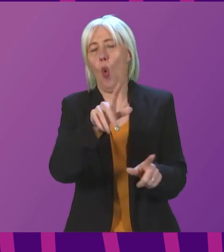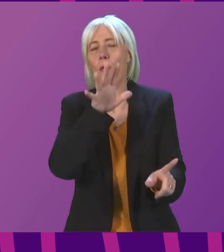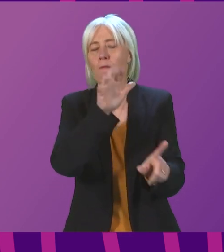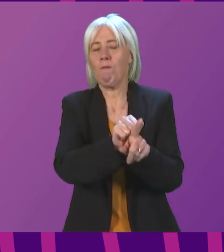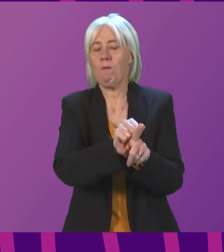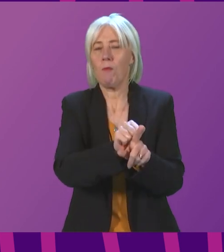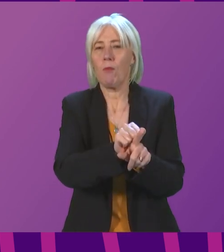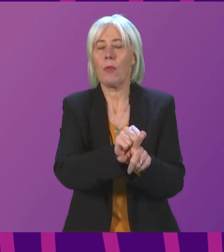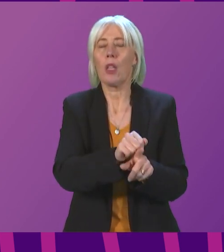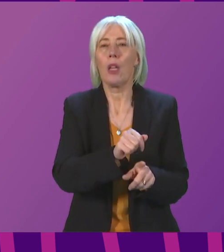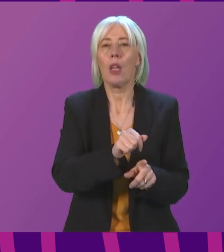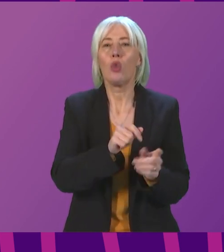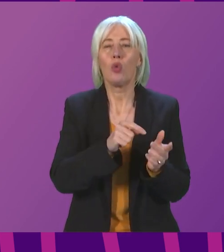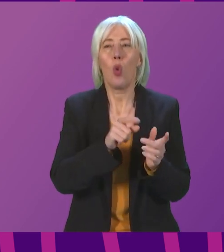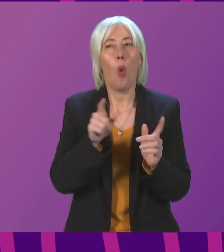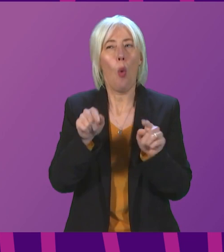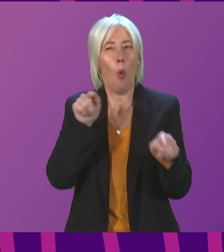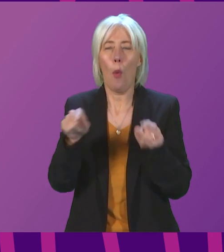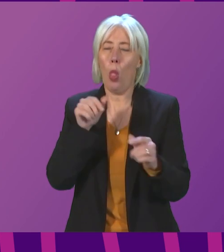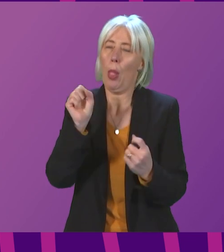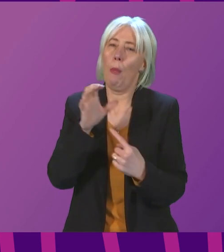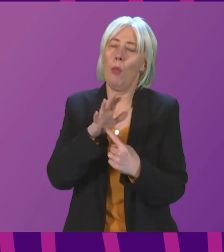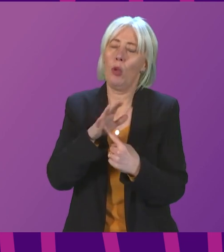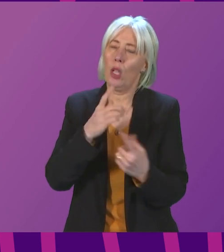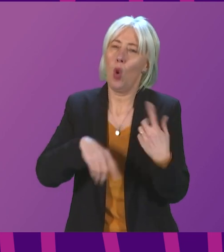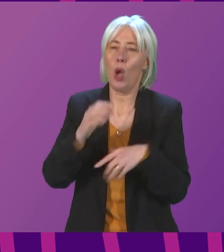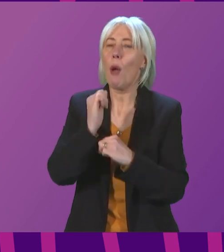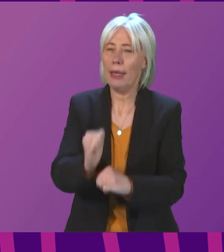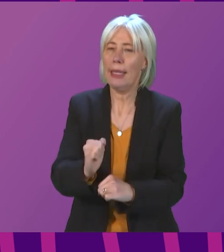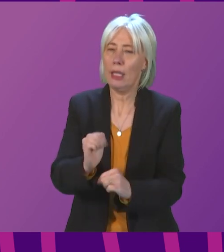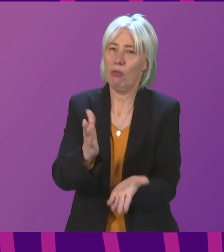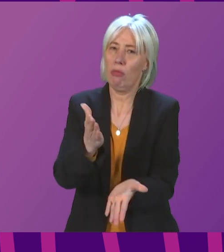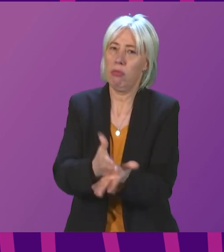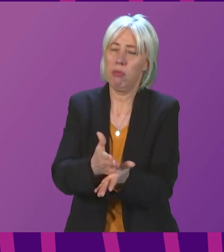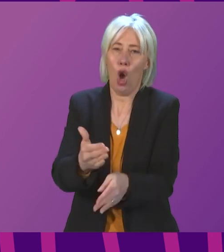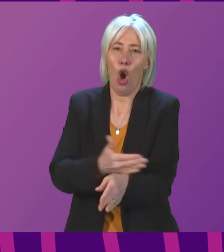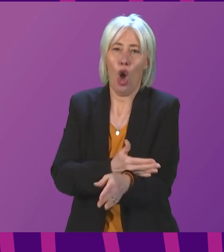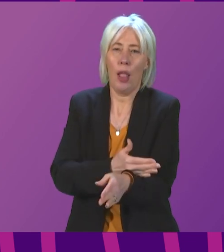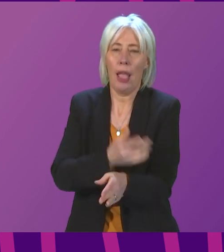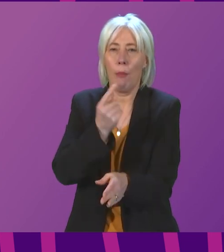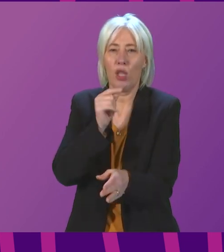pathway. That is really important, and we are absolutely committed to ensuring the earliest possible diagnosis.